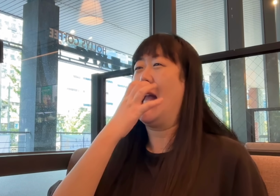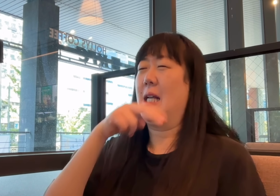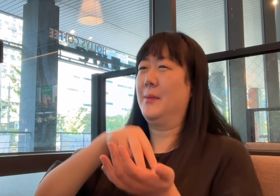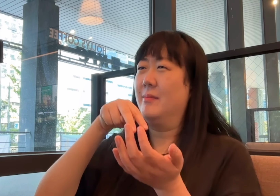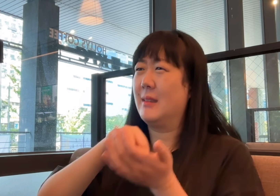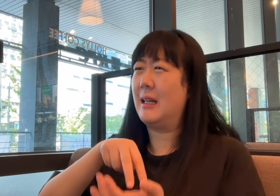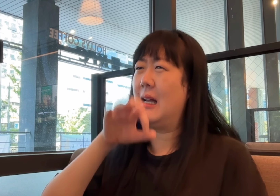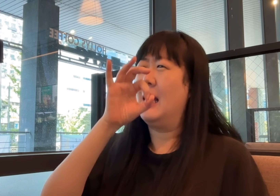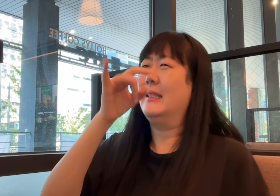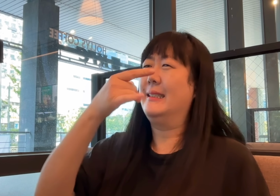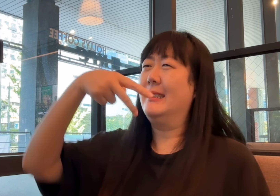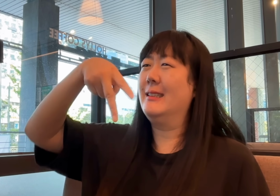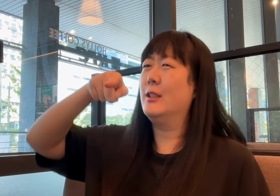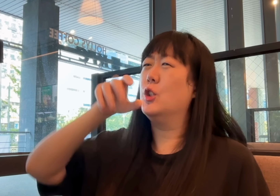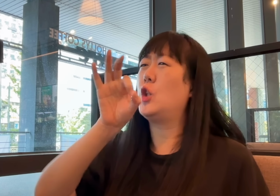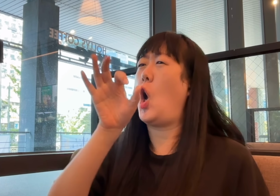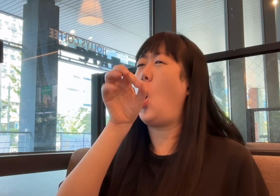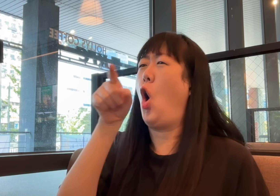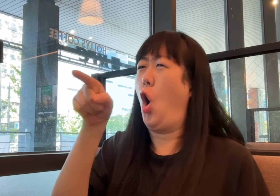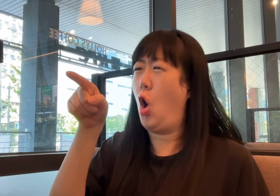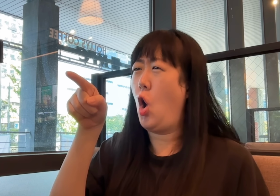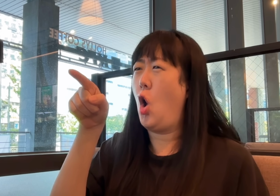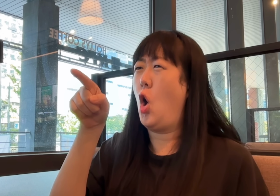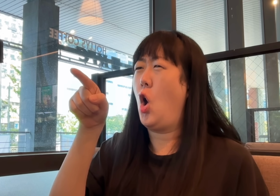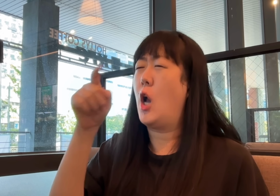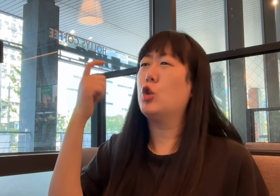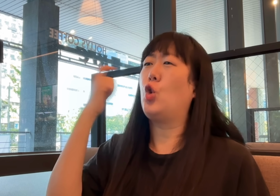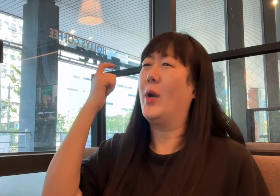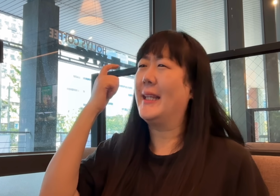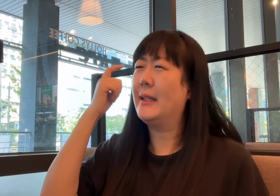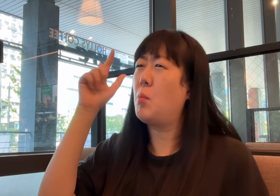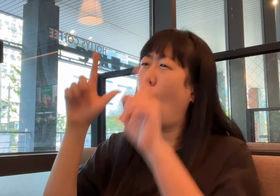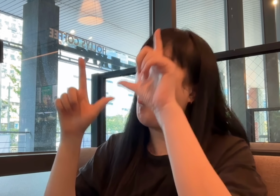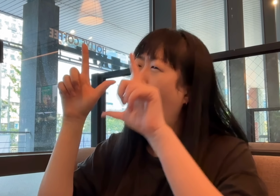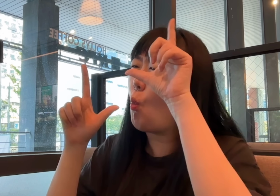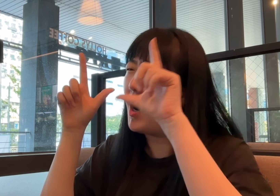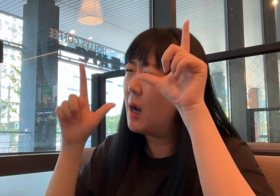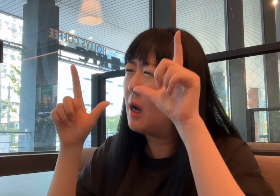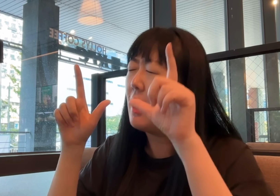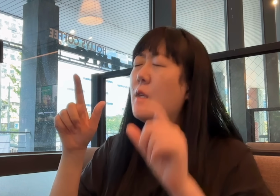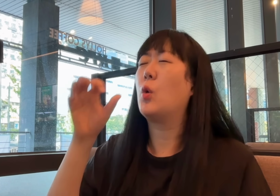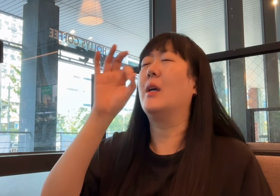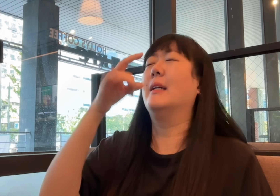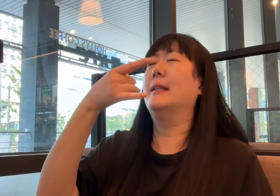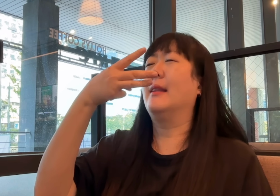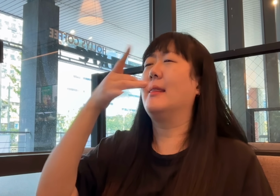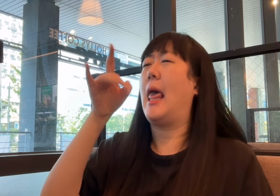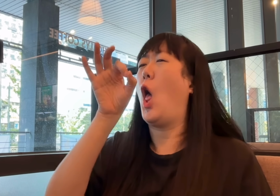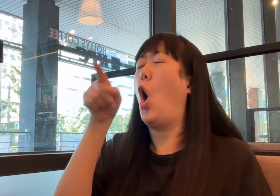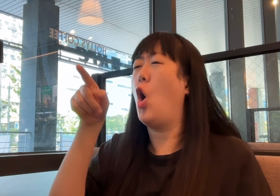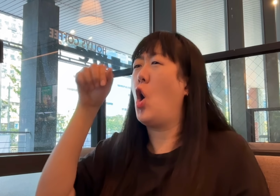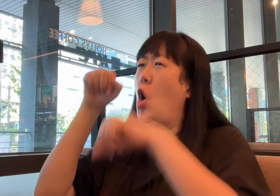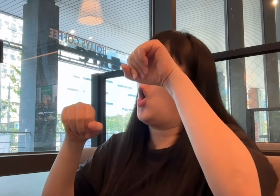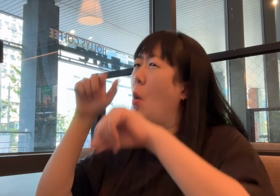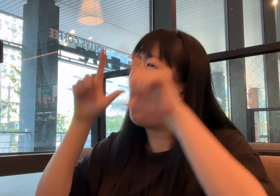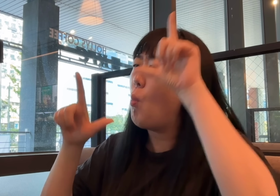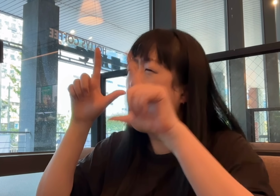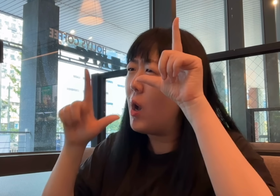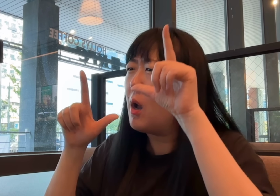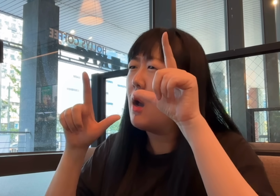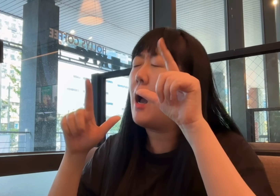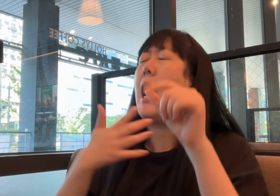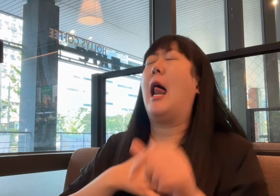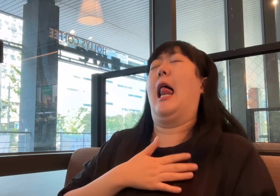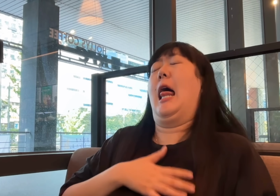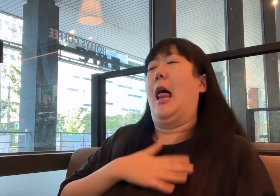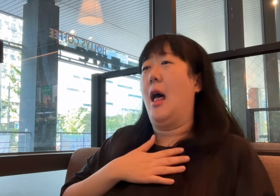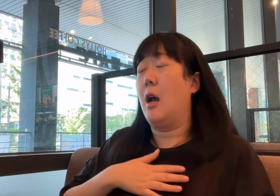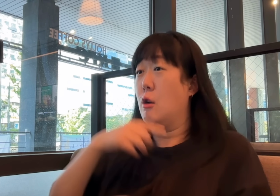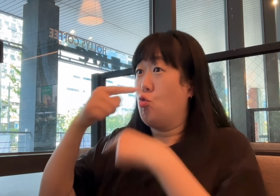There are onomatopoeia and mimetic words in spoken language.